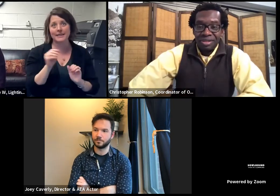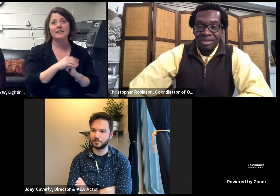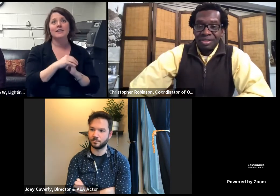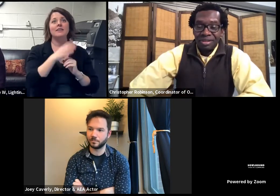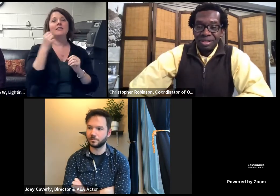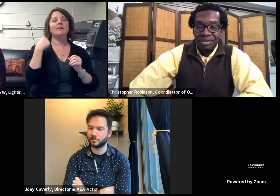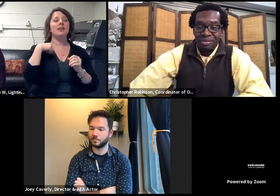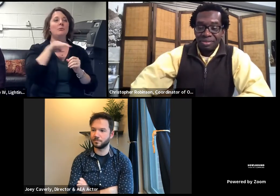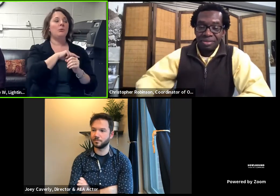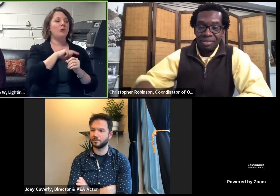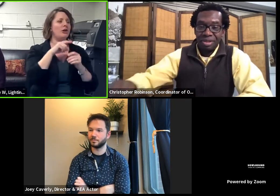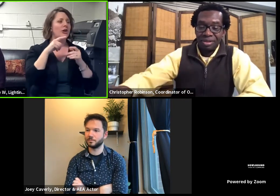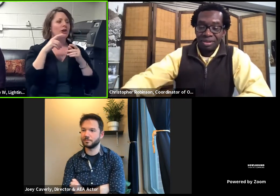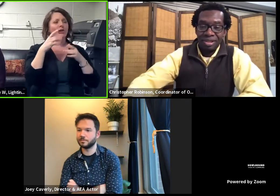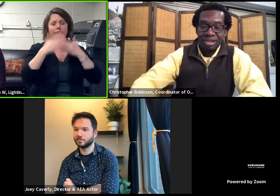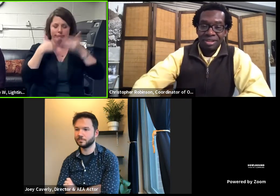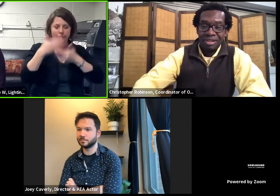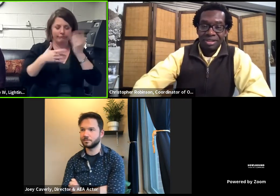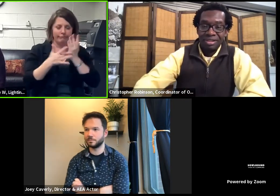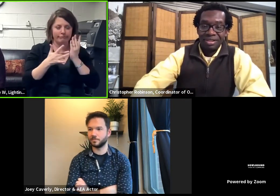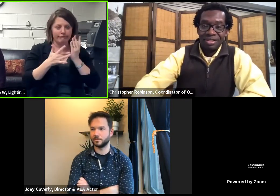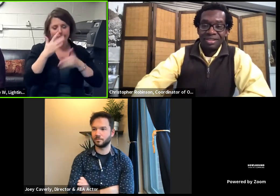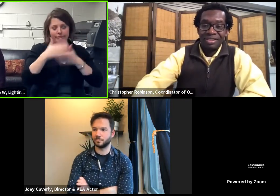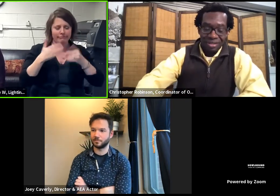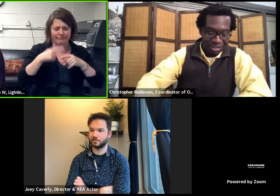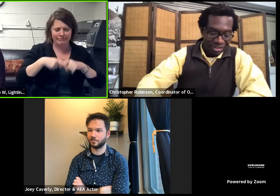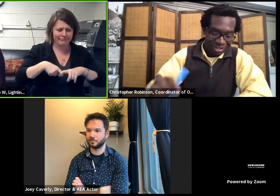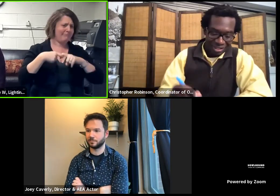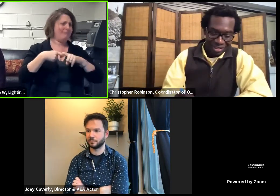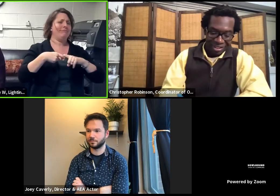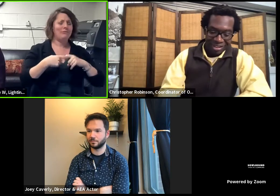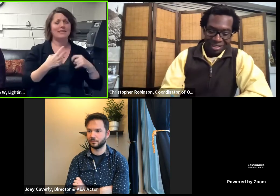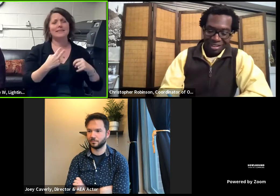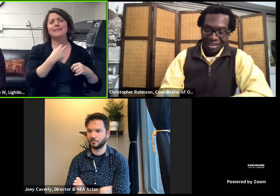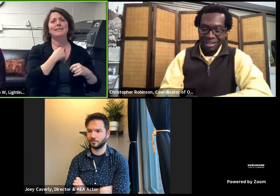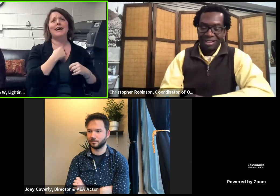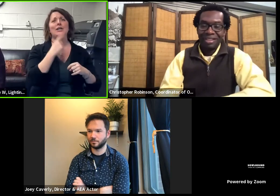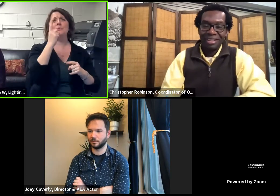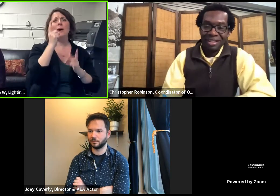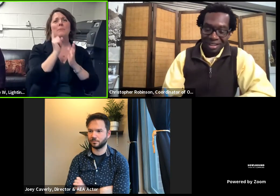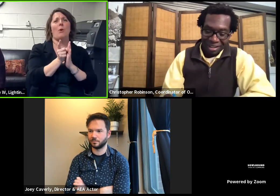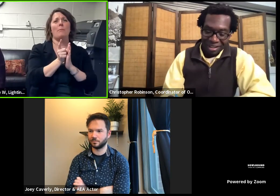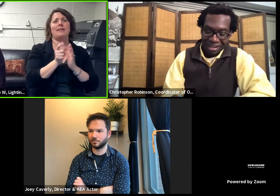Just an amazing company all around. We were in the process in tech and something happened.